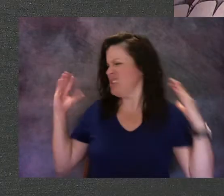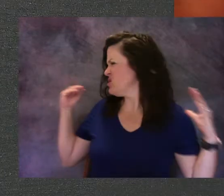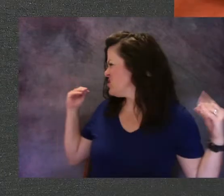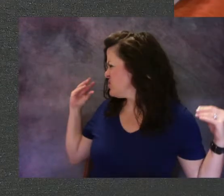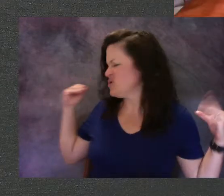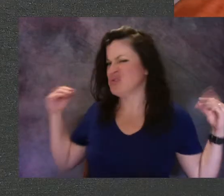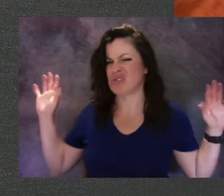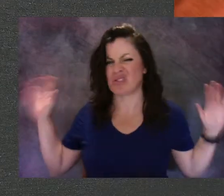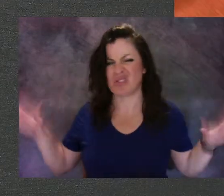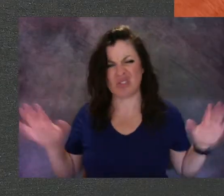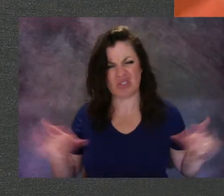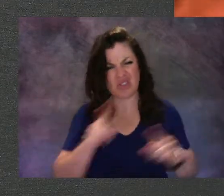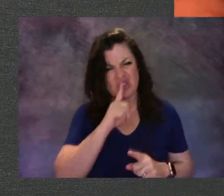What good manners he has.